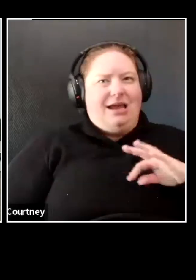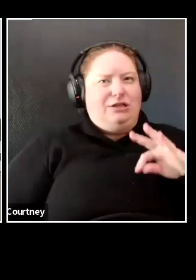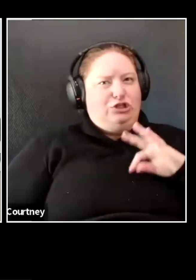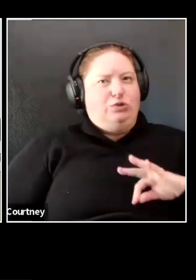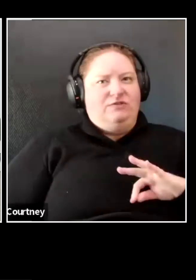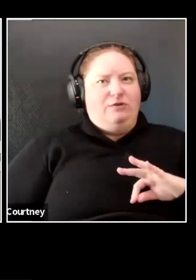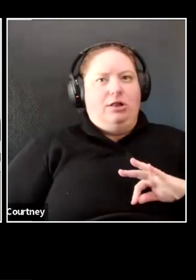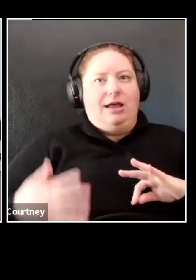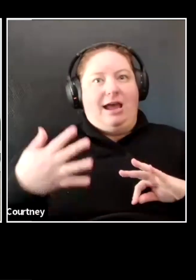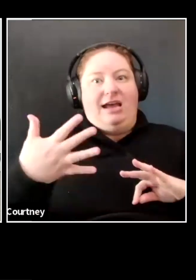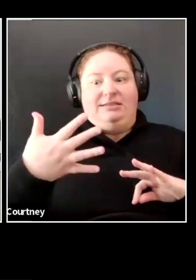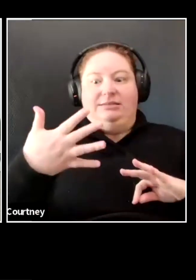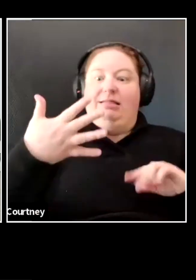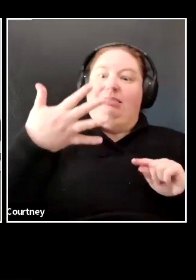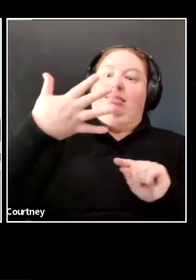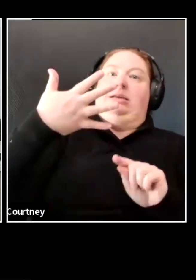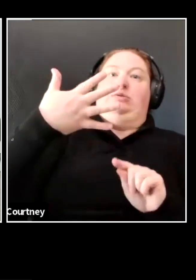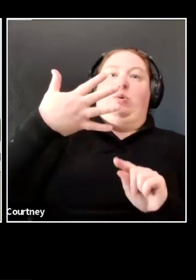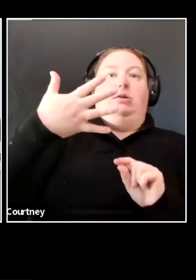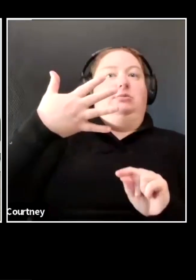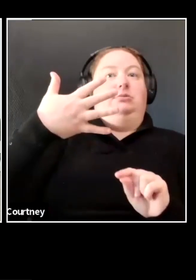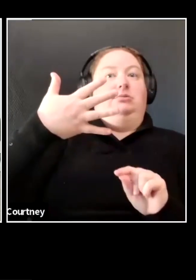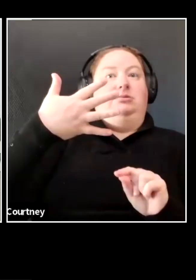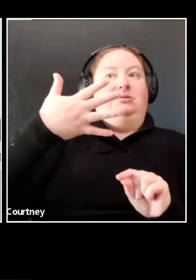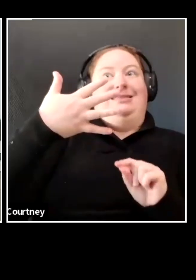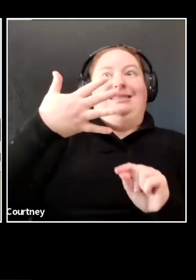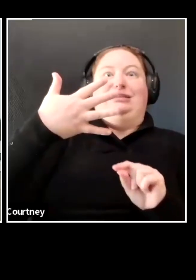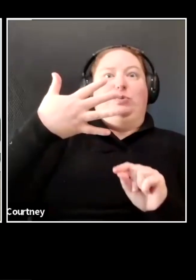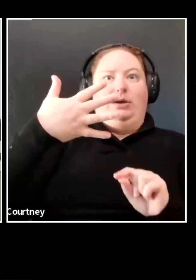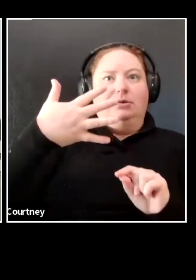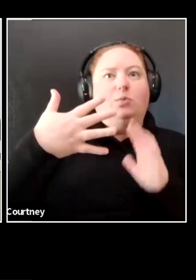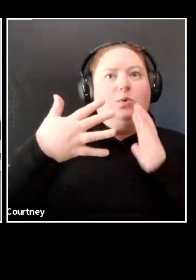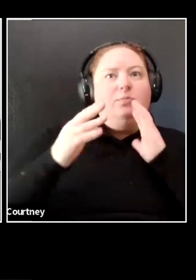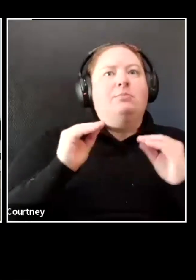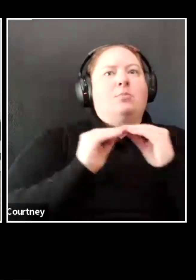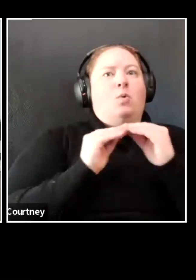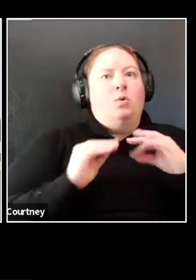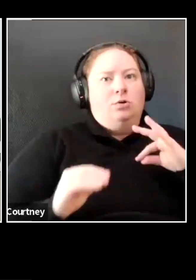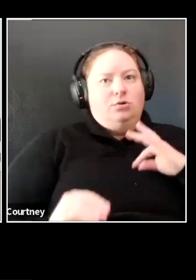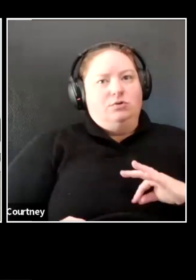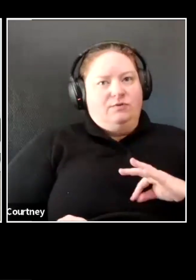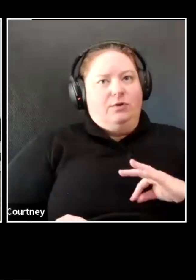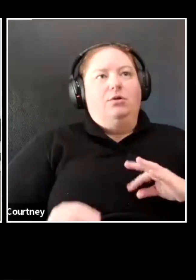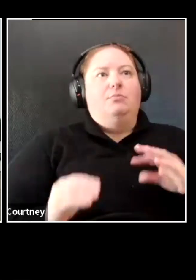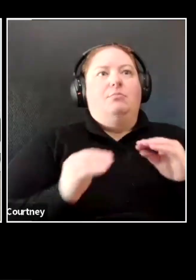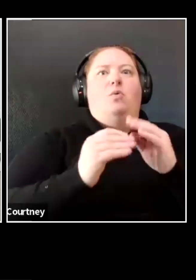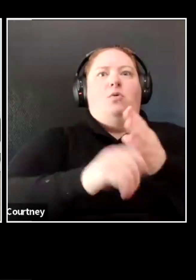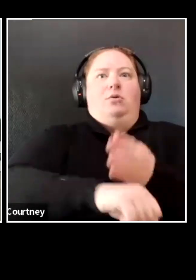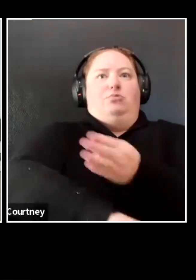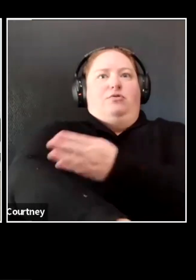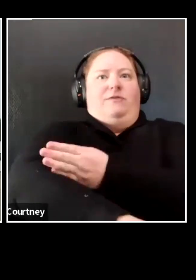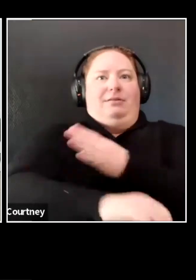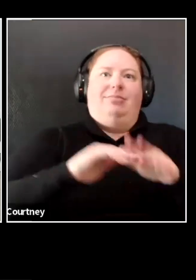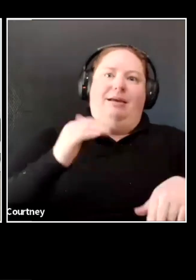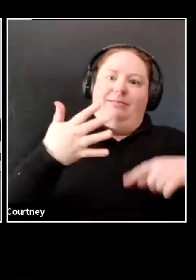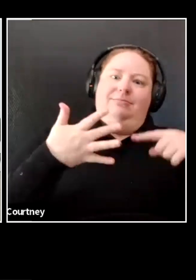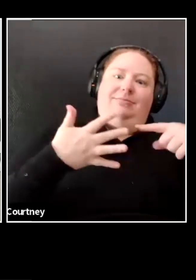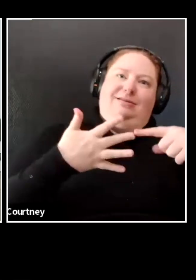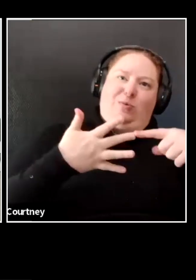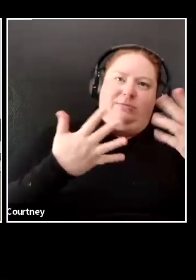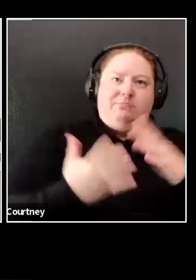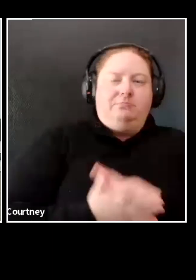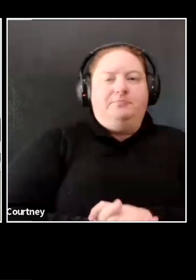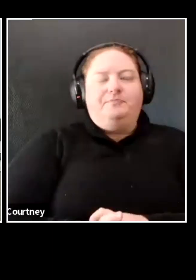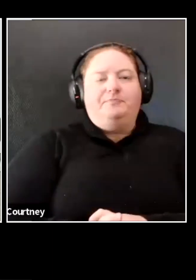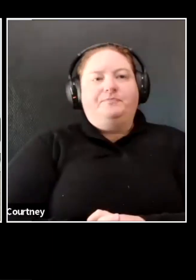this other one that that is gone under the radar. And and I think that we could we we could just do